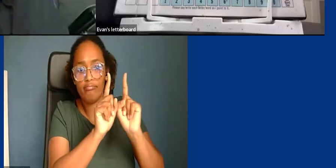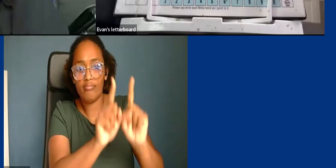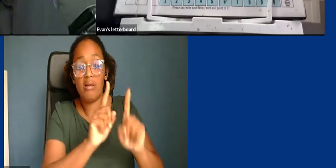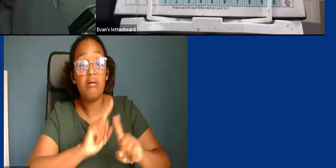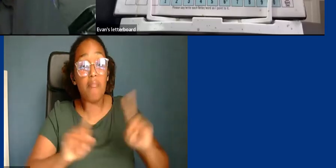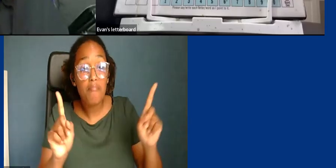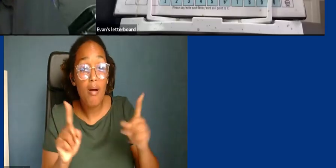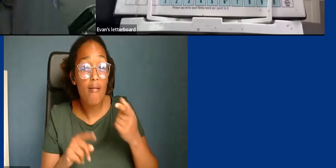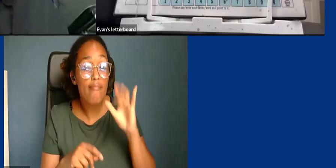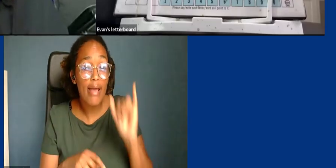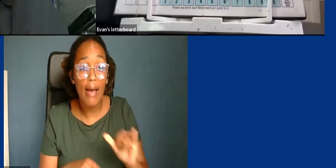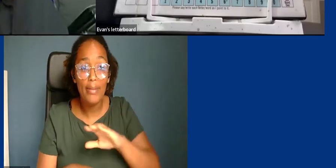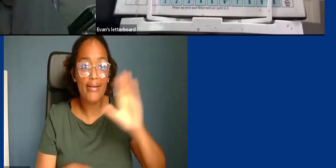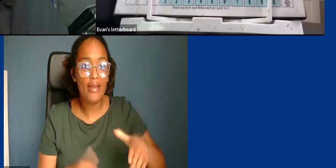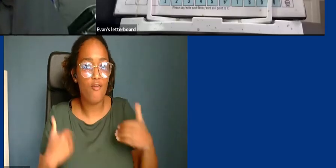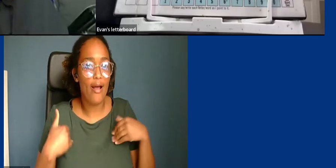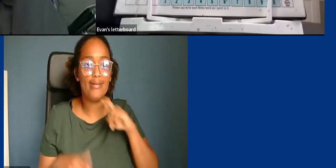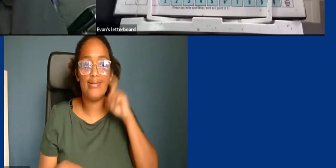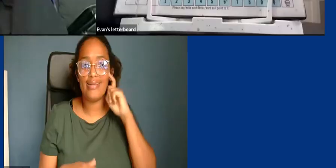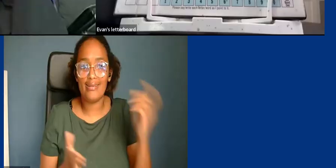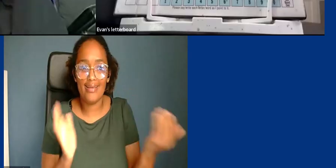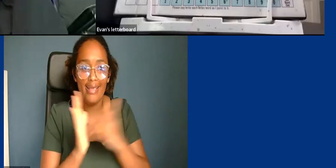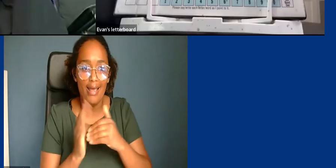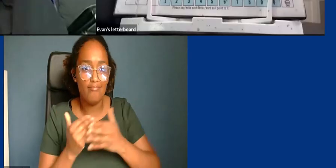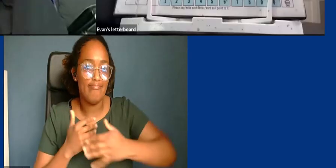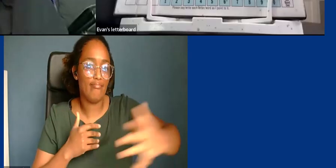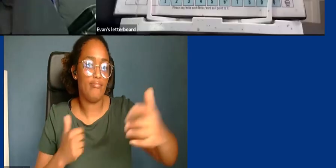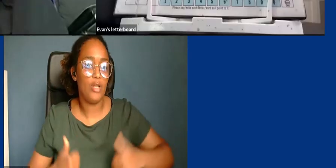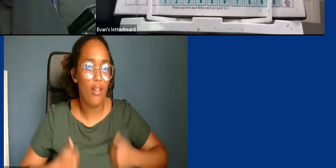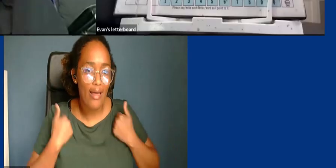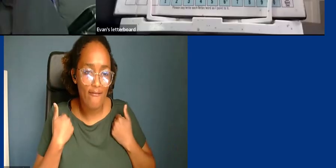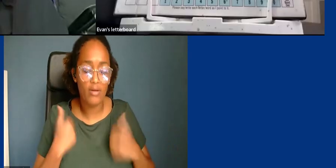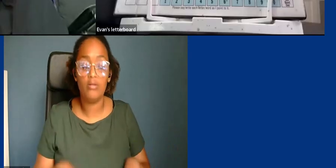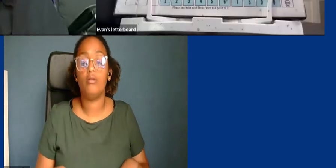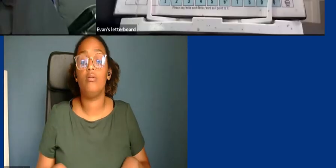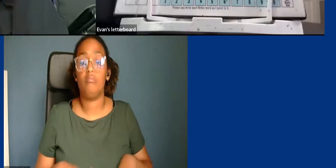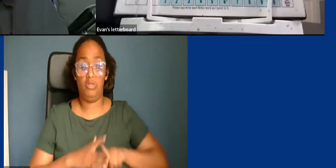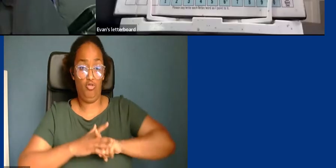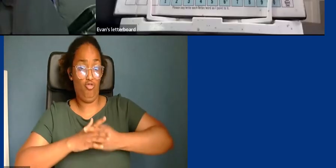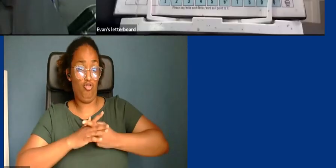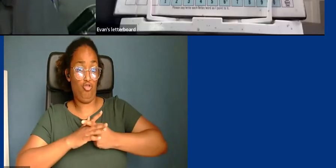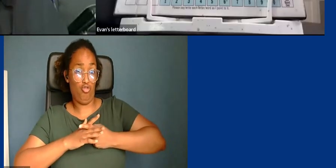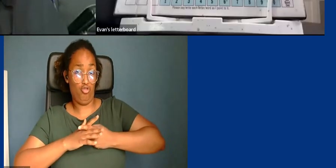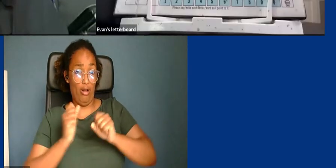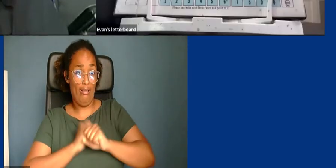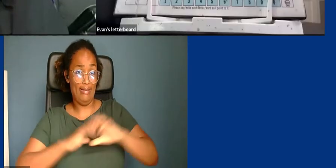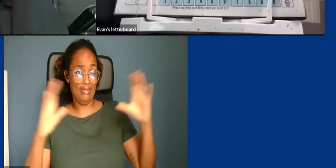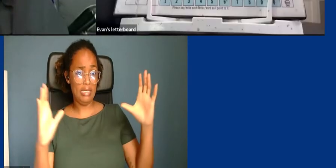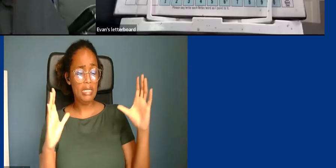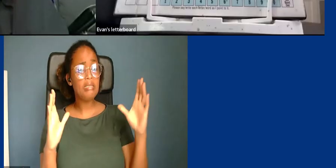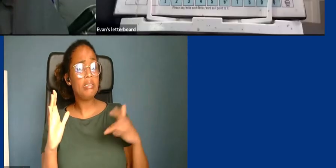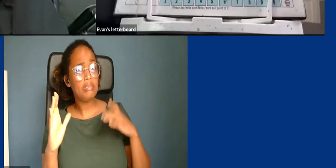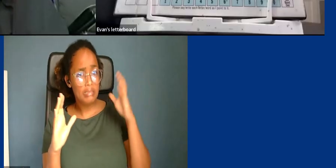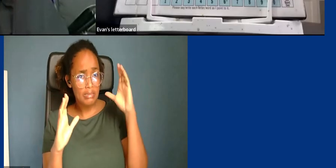Now, at first, the sex scene appears to be a normal love scene between two people who desire each other.